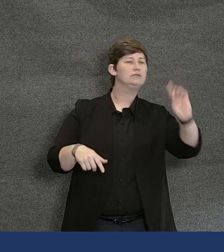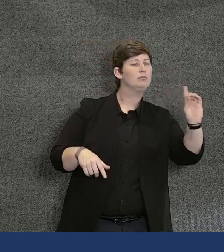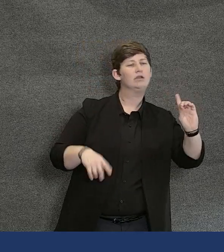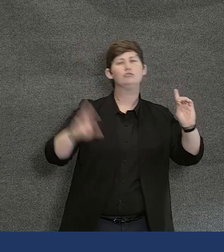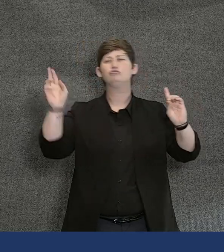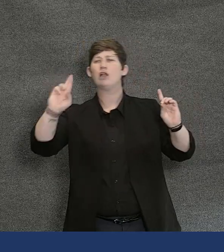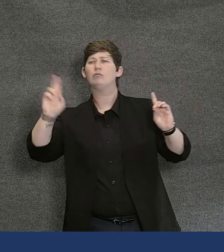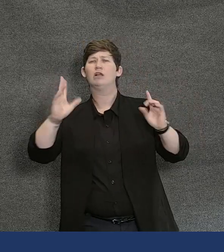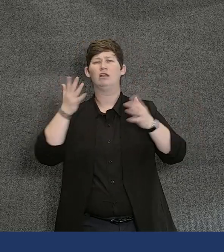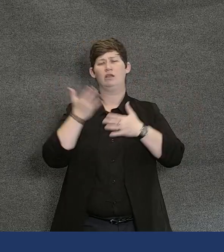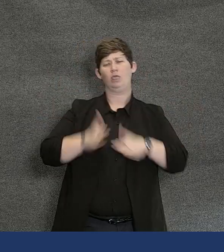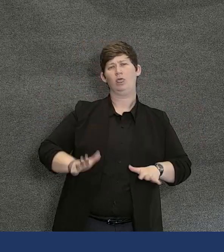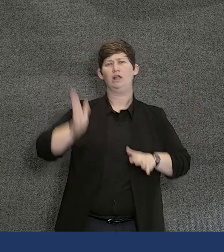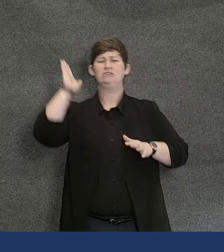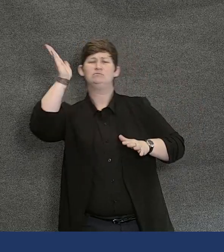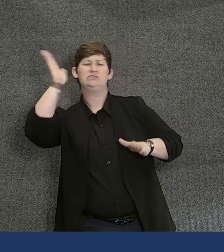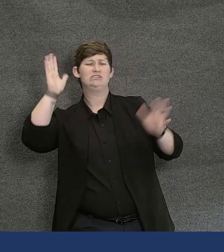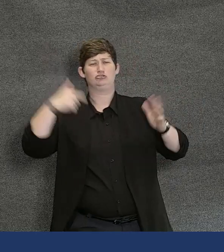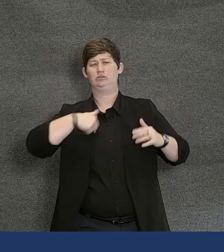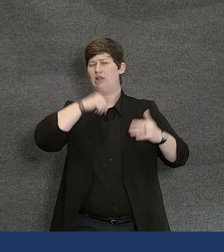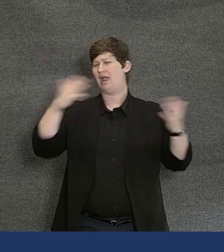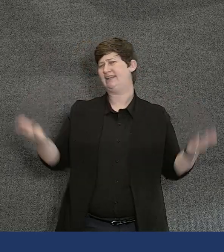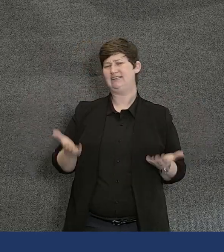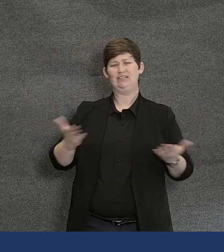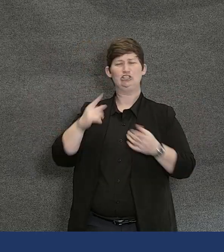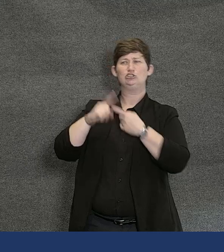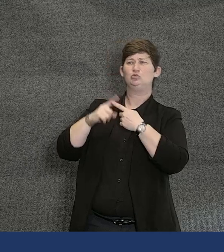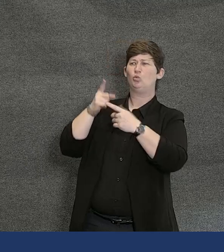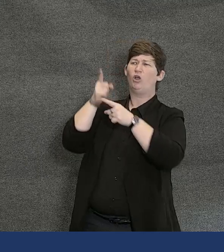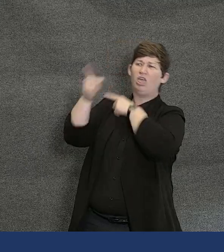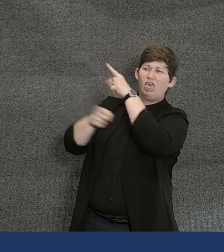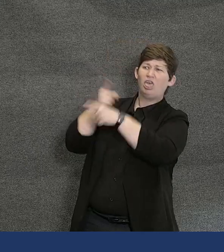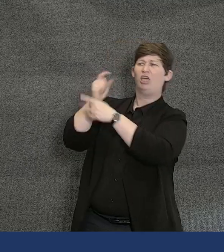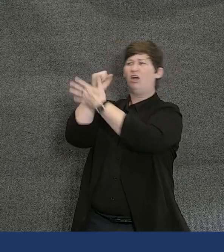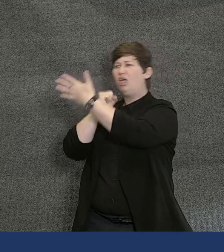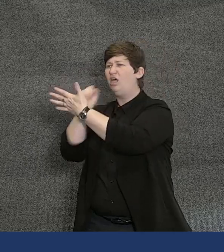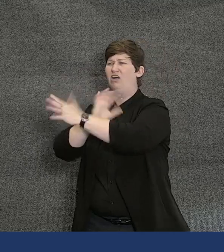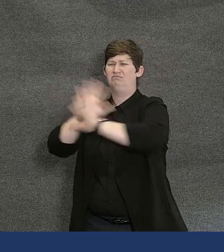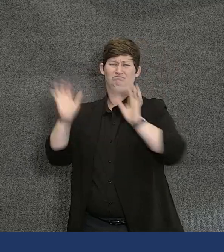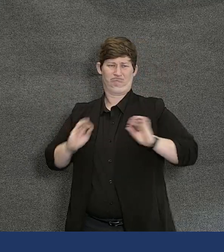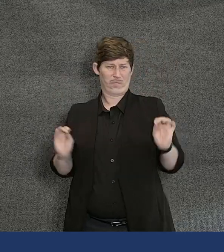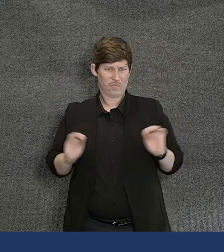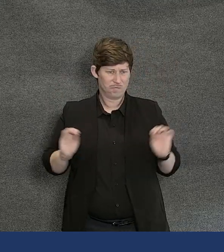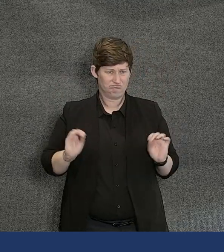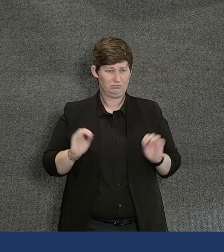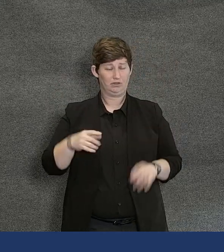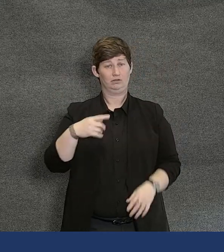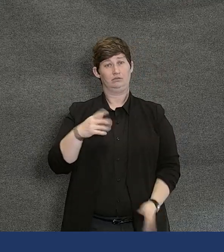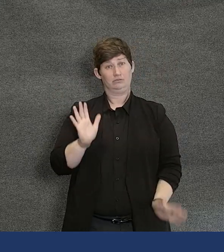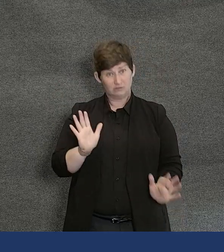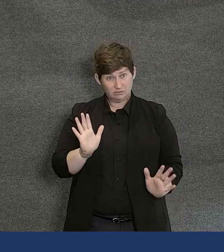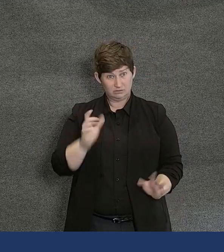including the president. I just do want to make it clear that some of these executive orders will impact